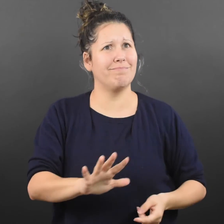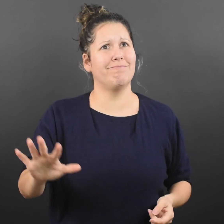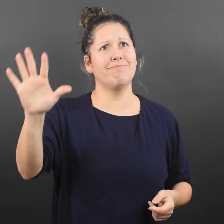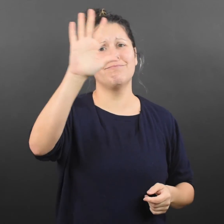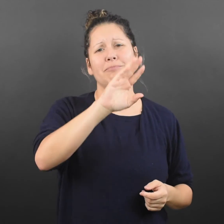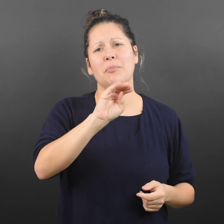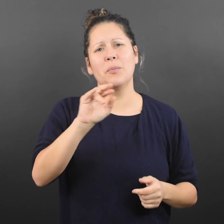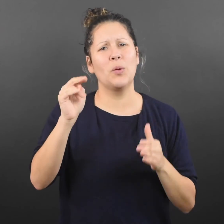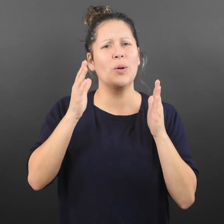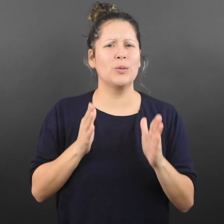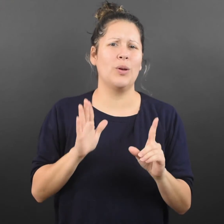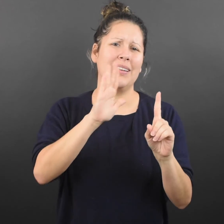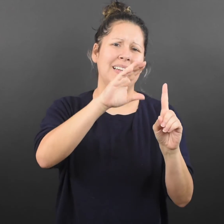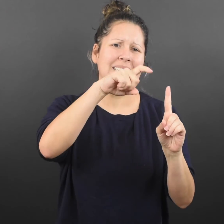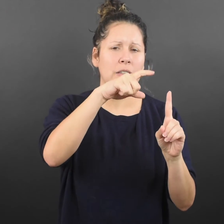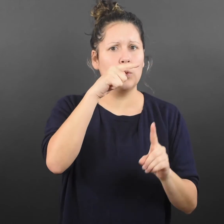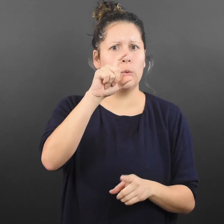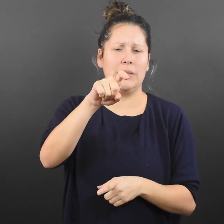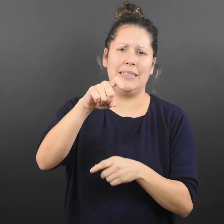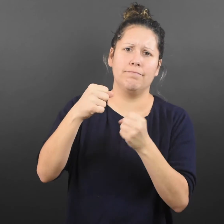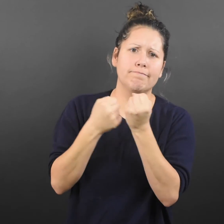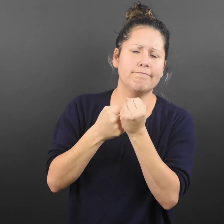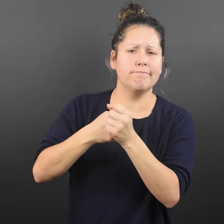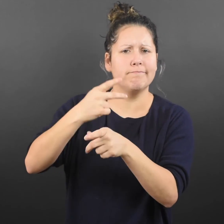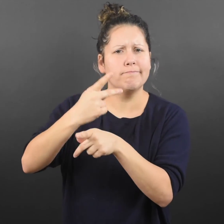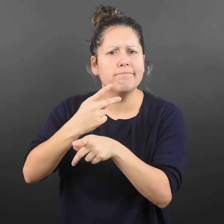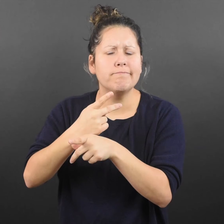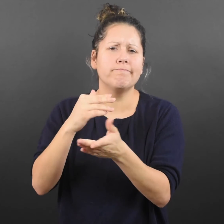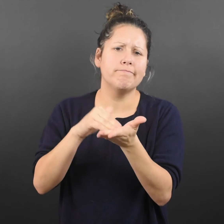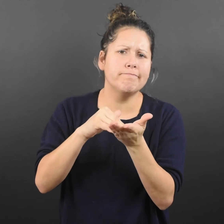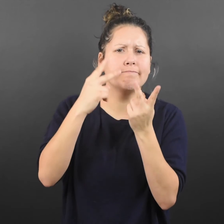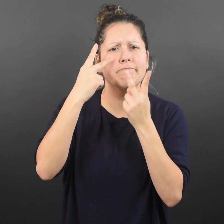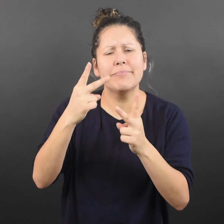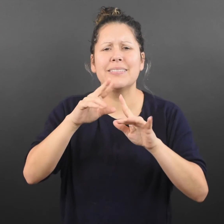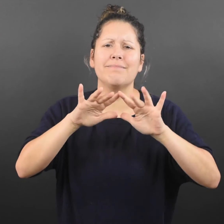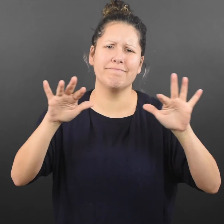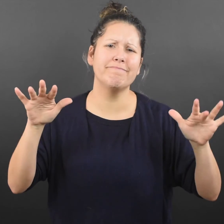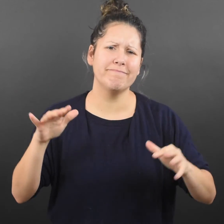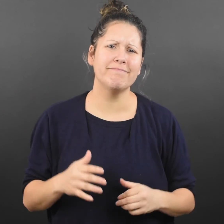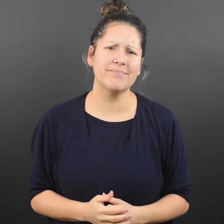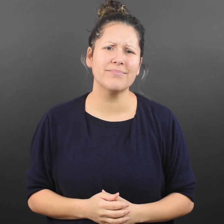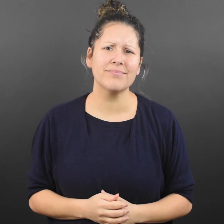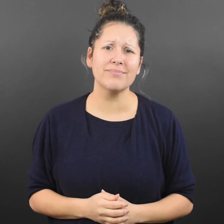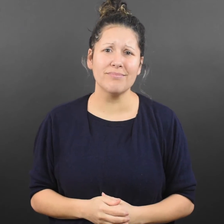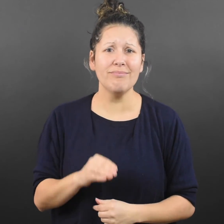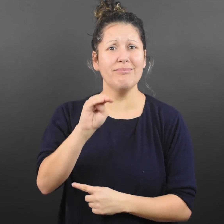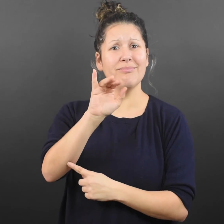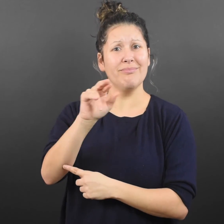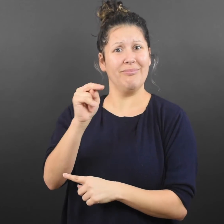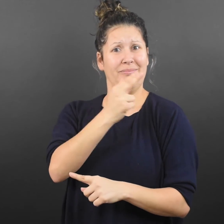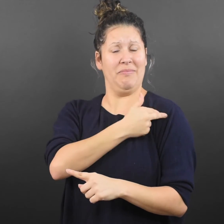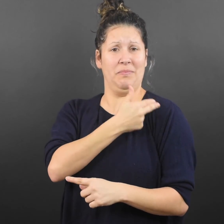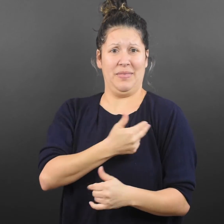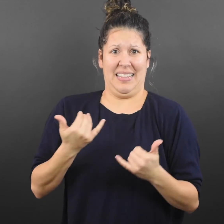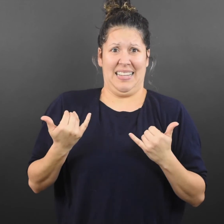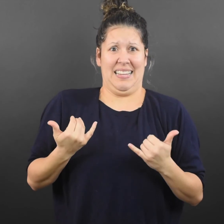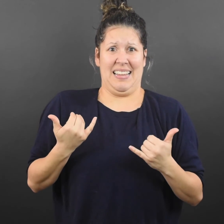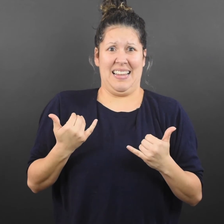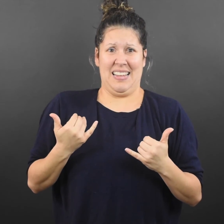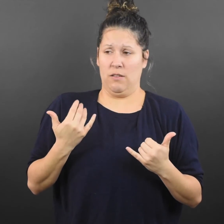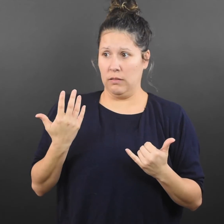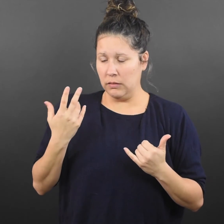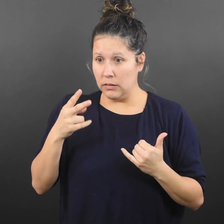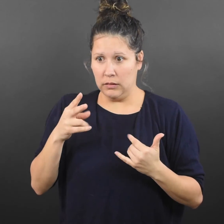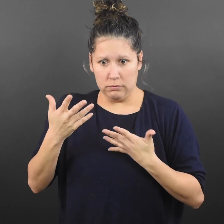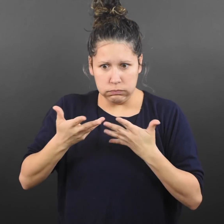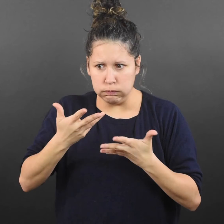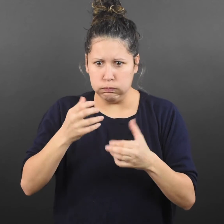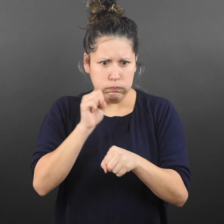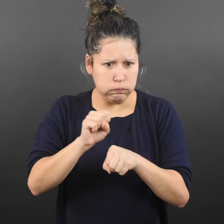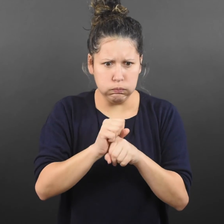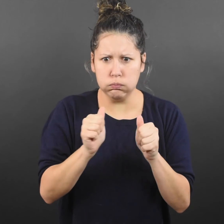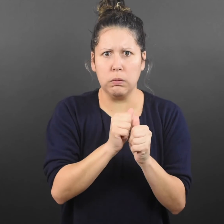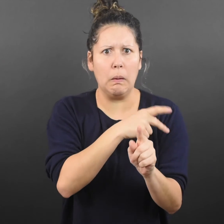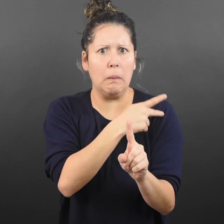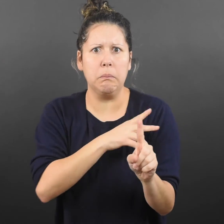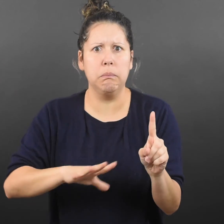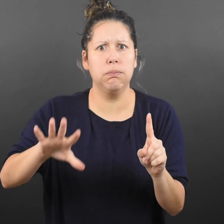Minnesota hospitals are currently treating nearly 1,600 people for COVID-19 with nearly than